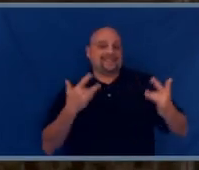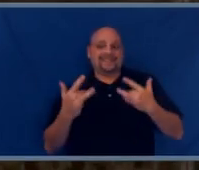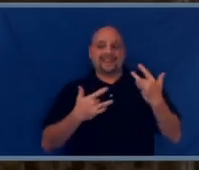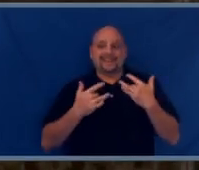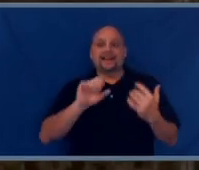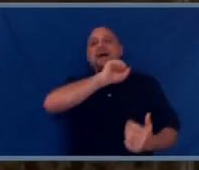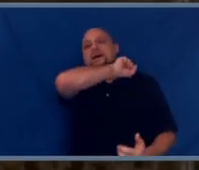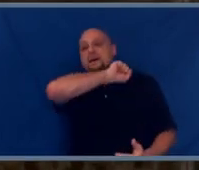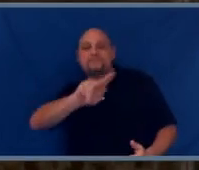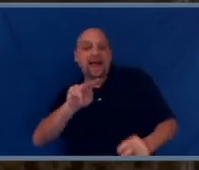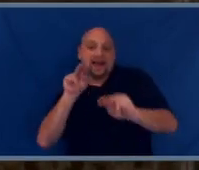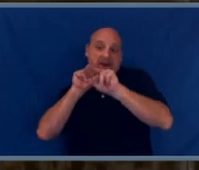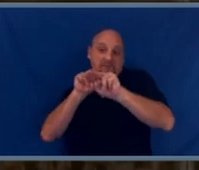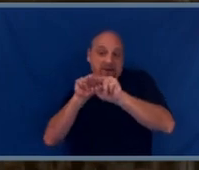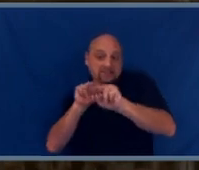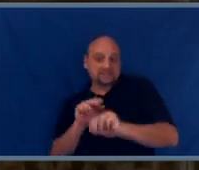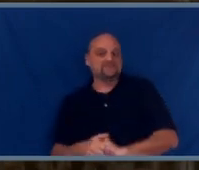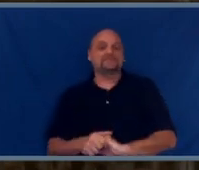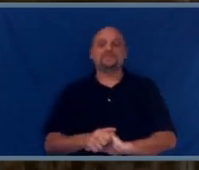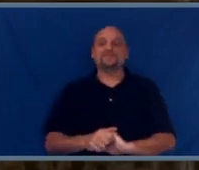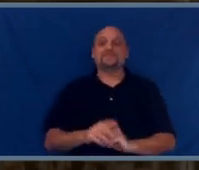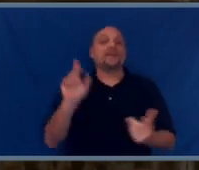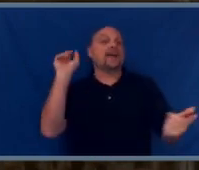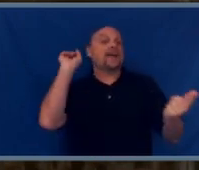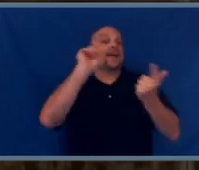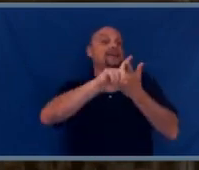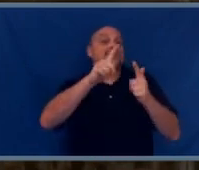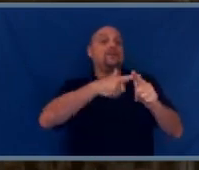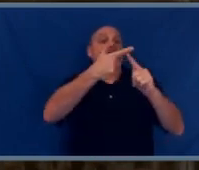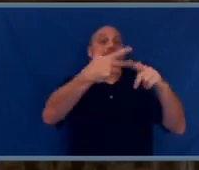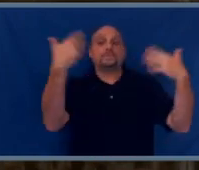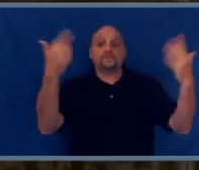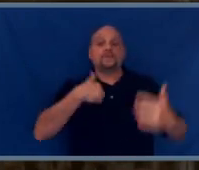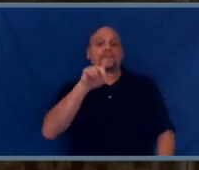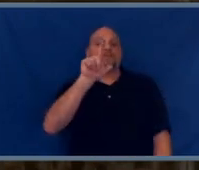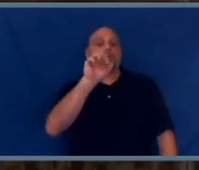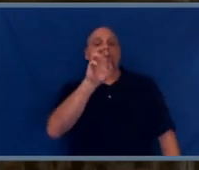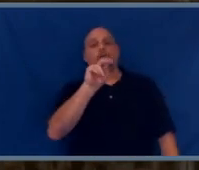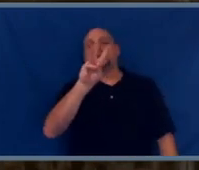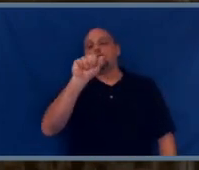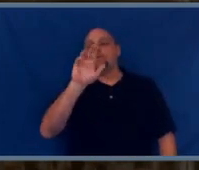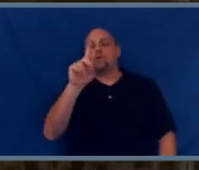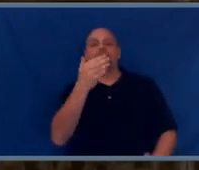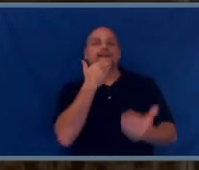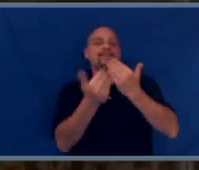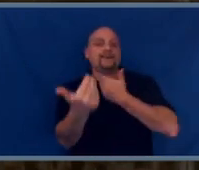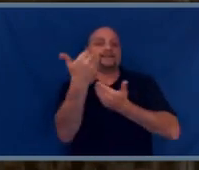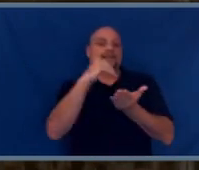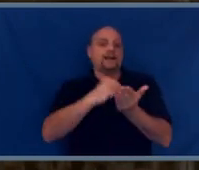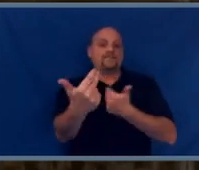AND UNTIL NEXT TIME, I'M LAUREN WARD. THANK YOU FOR JOINING US, THIS HAS BEEN NASA SCIENCE LIVE.